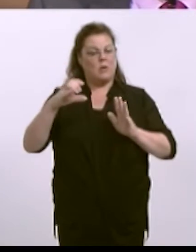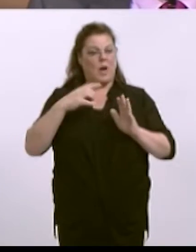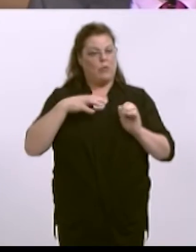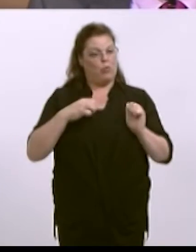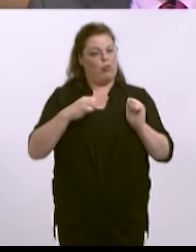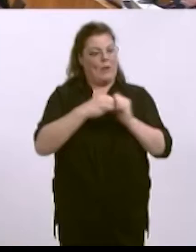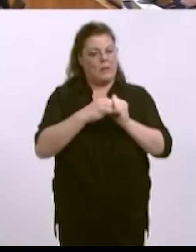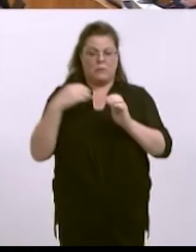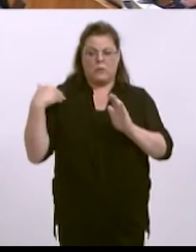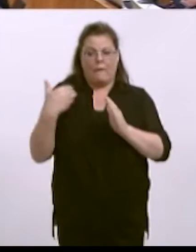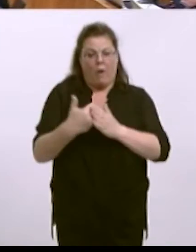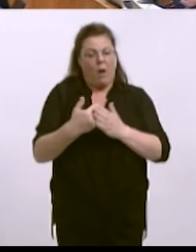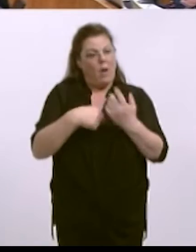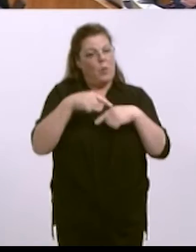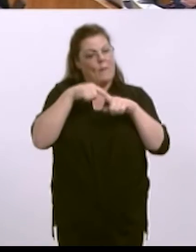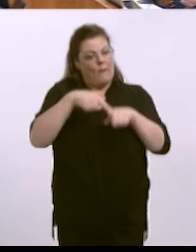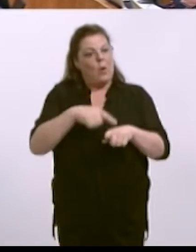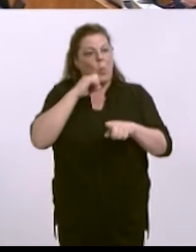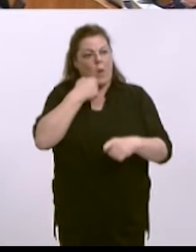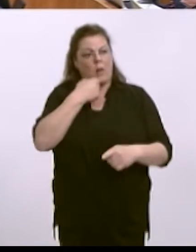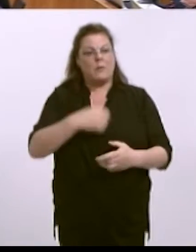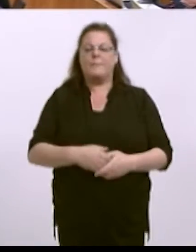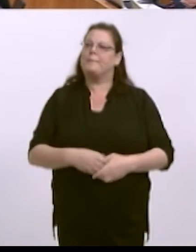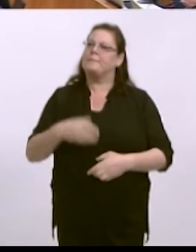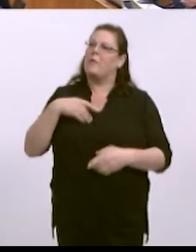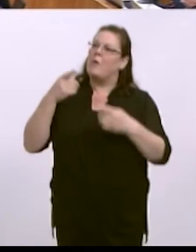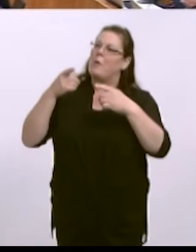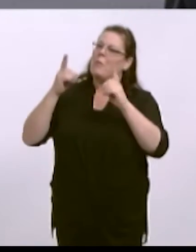Darren Millar: First Minister, you had an opportunity there, in response to Llyr Gruffydd,